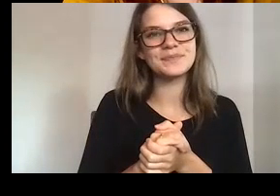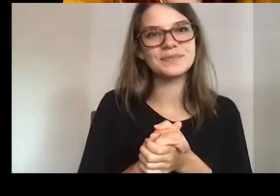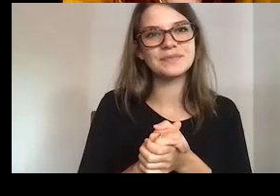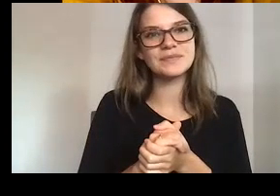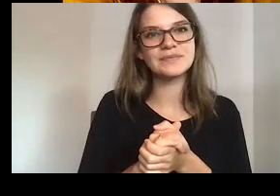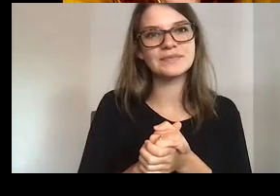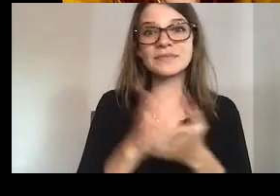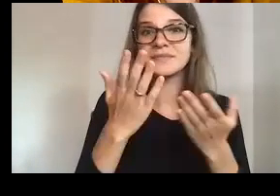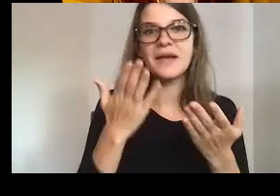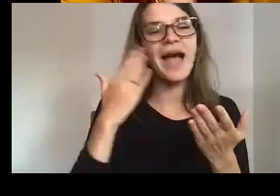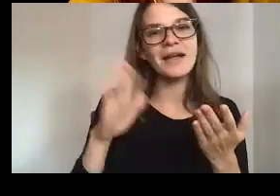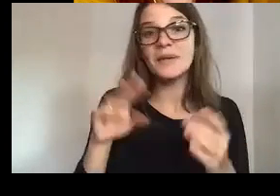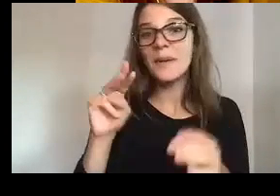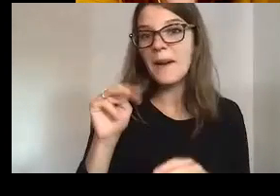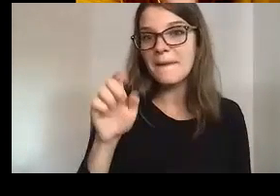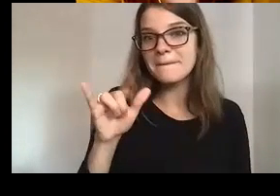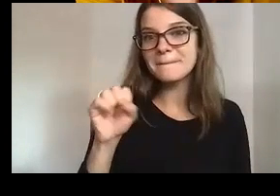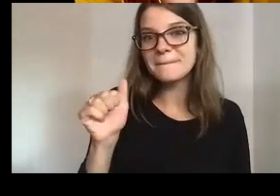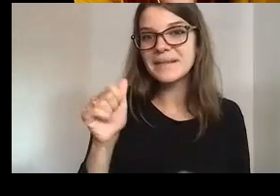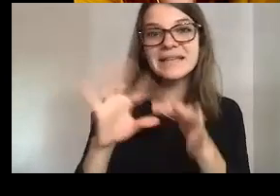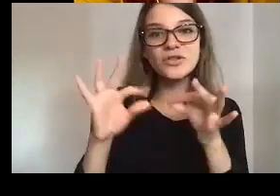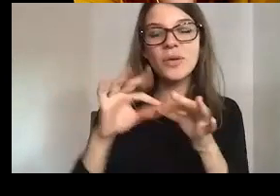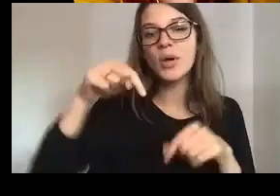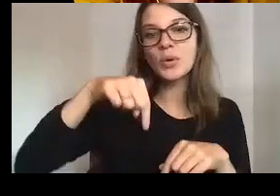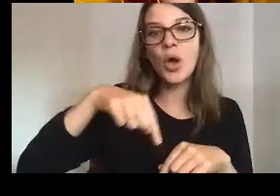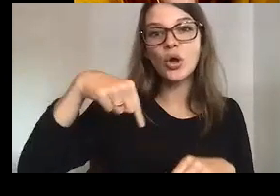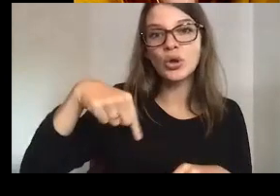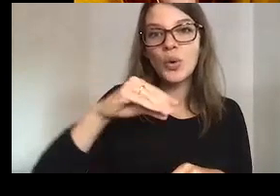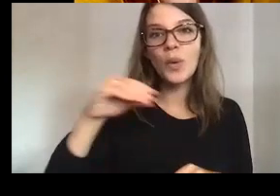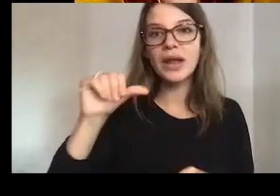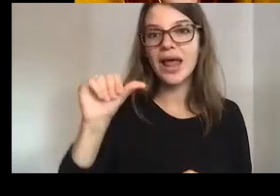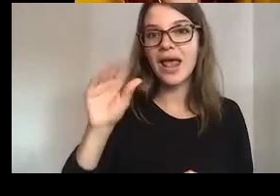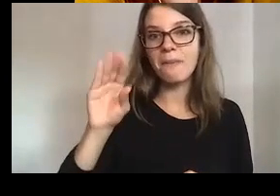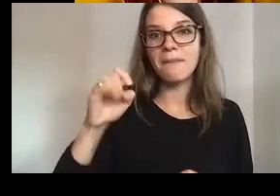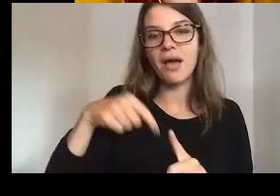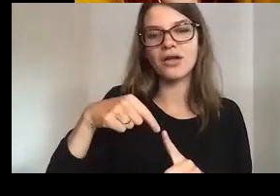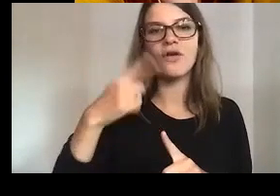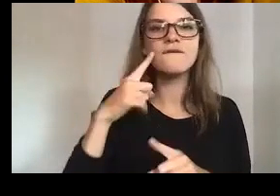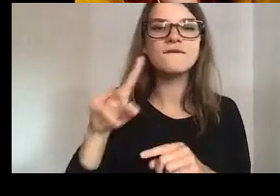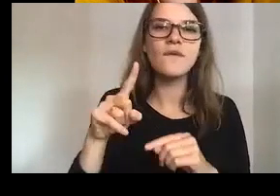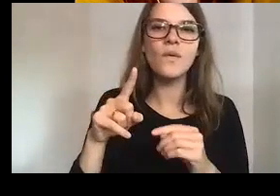so I know melissa had talked about the q a box being a source of question asking